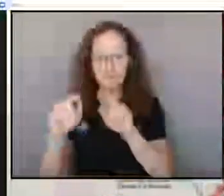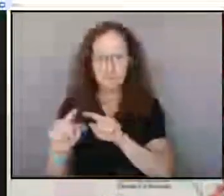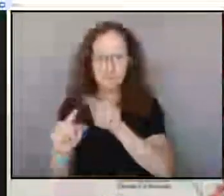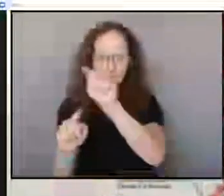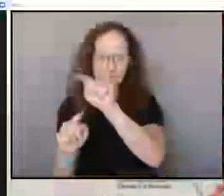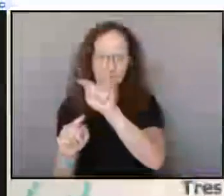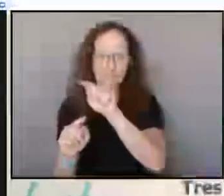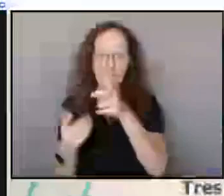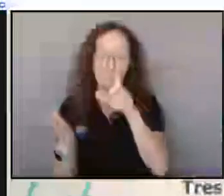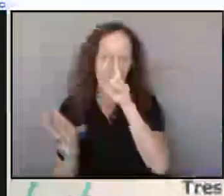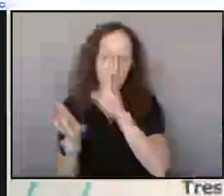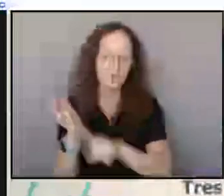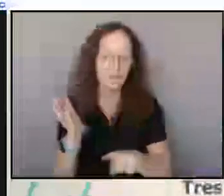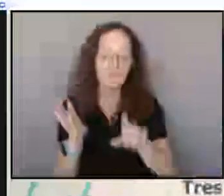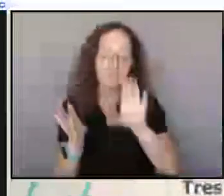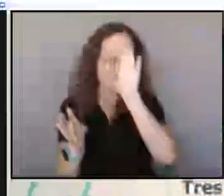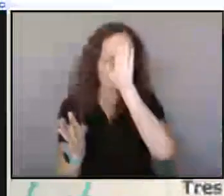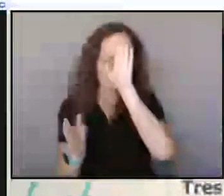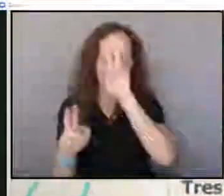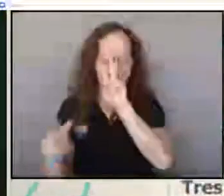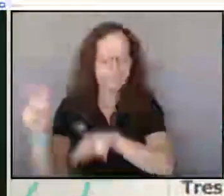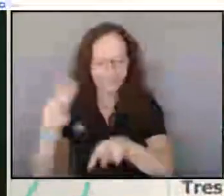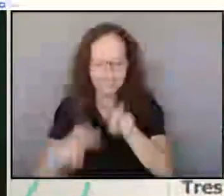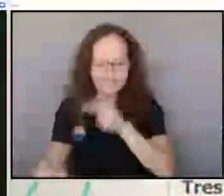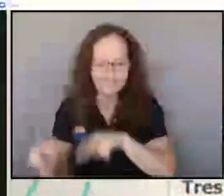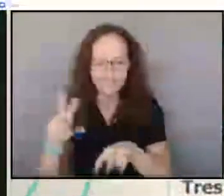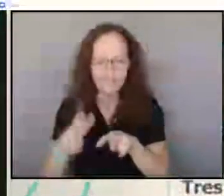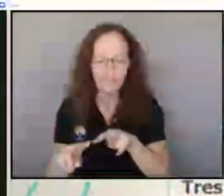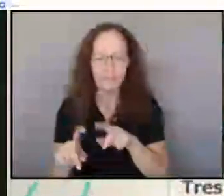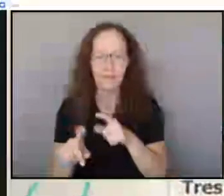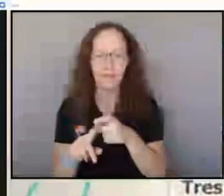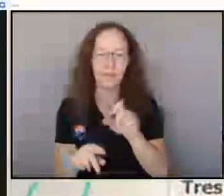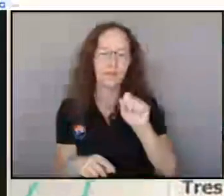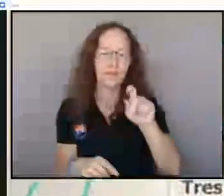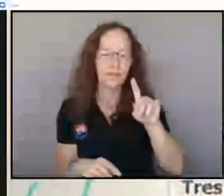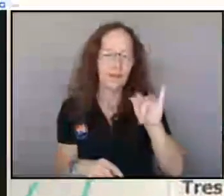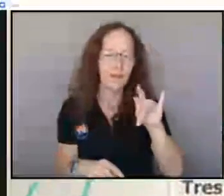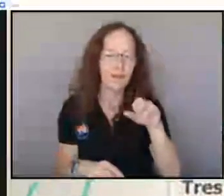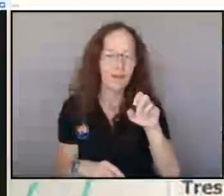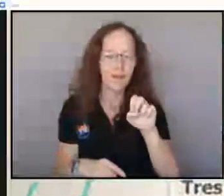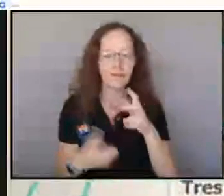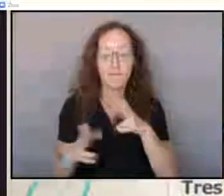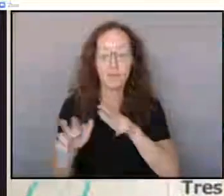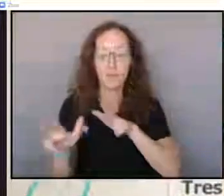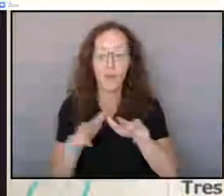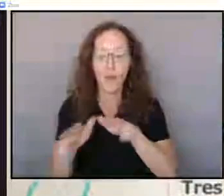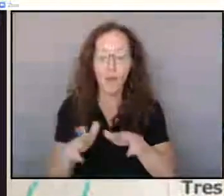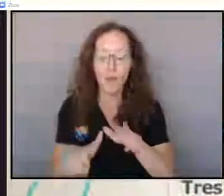THEY WALKED THIS TODAY. EVERYTHING IS LOOKING REALLY GOOD. IT IS STILL WITHIN THE LINES THAT ARE IN. AND